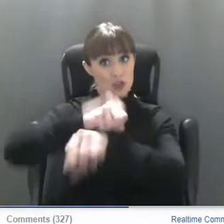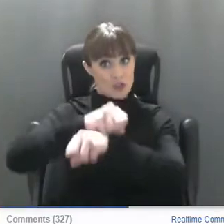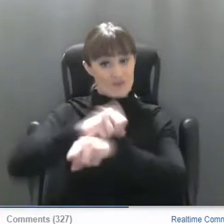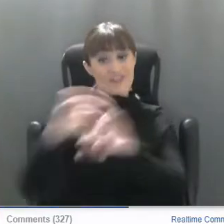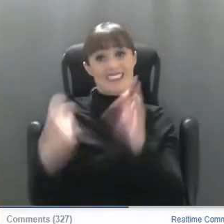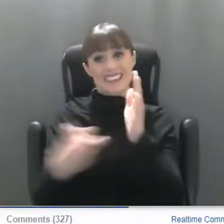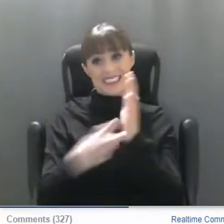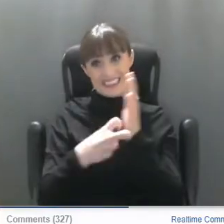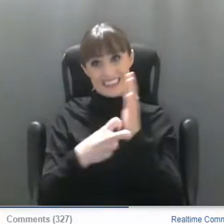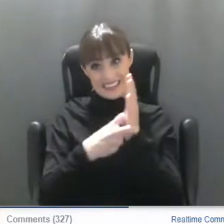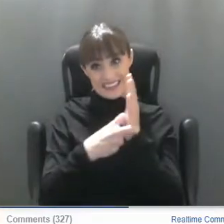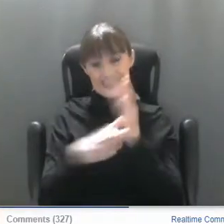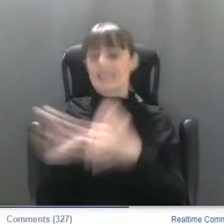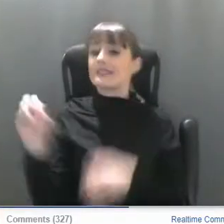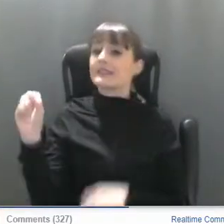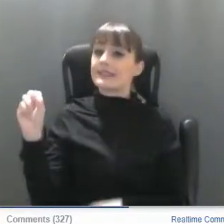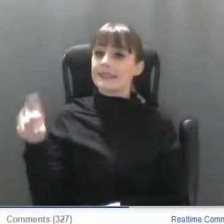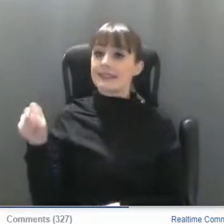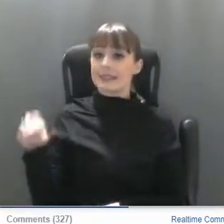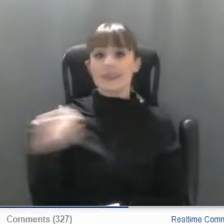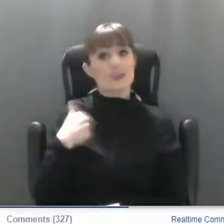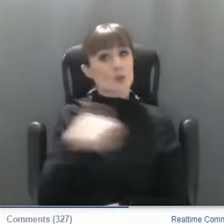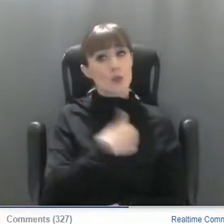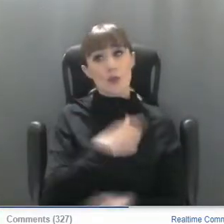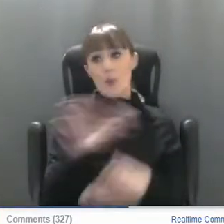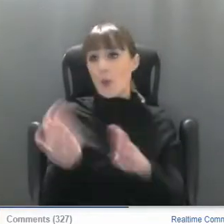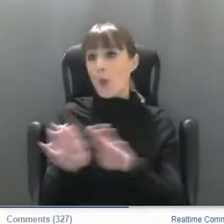field- this field trip, to just walk you through the zoo. We opened to the public